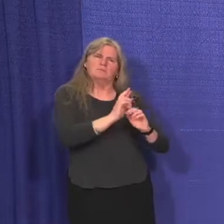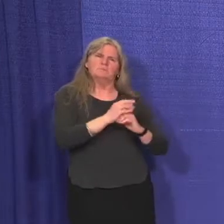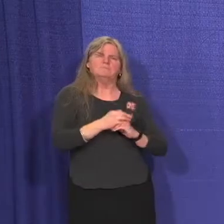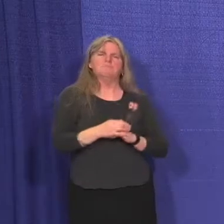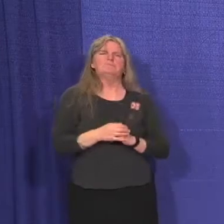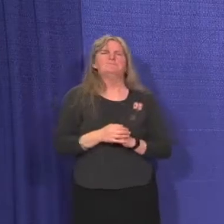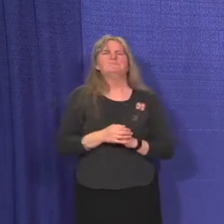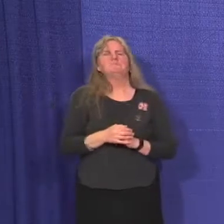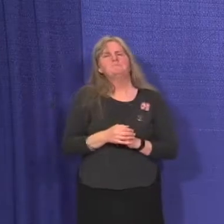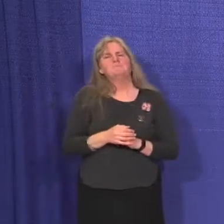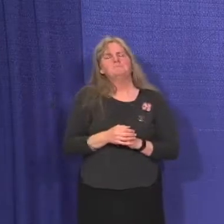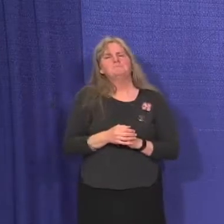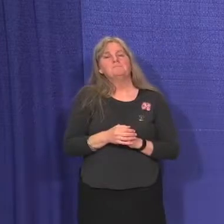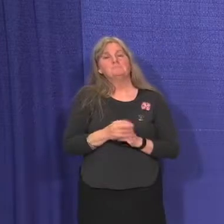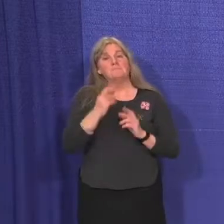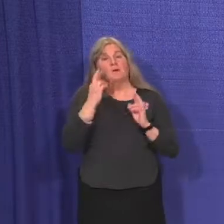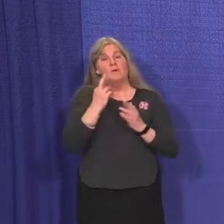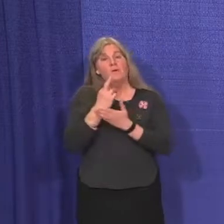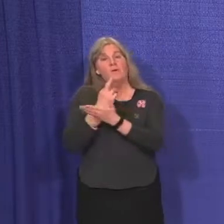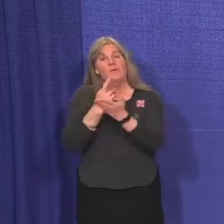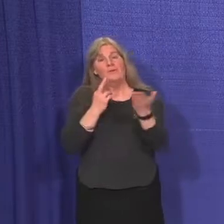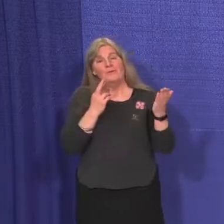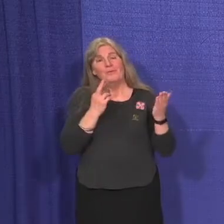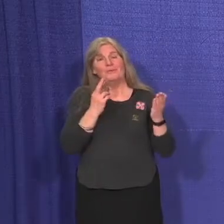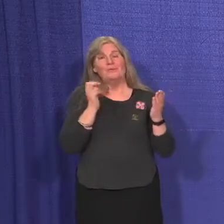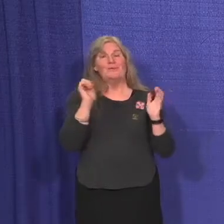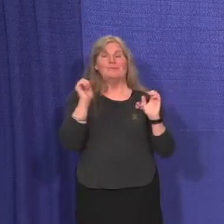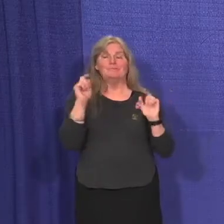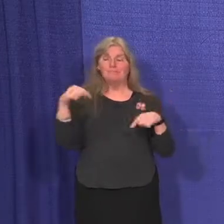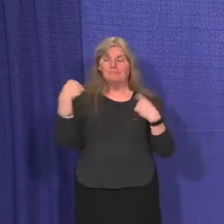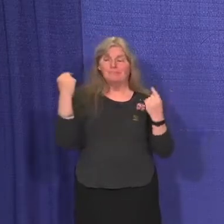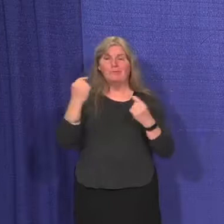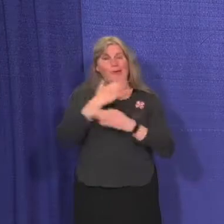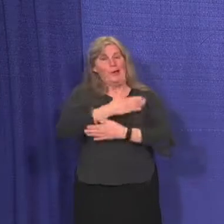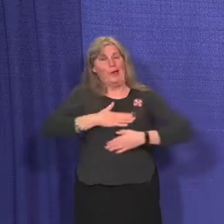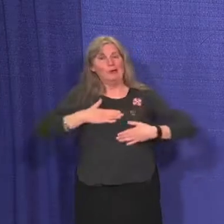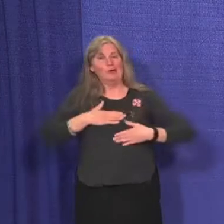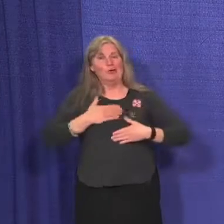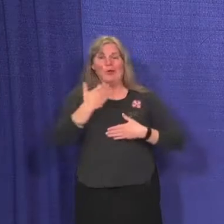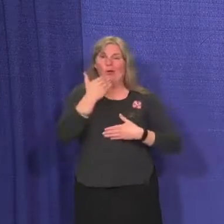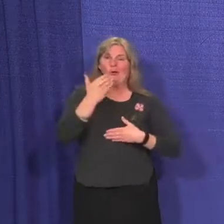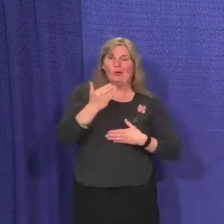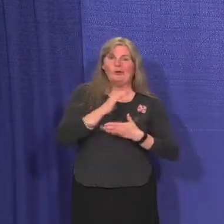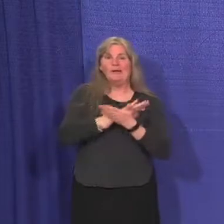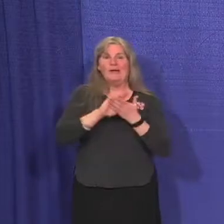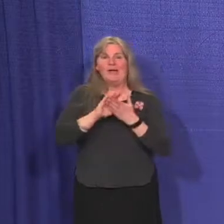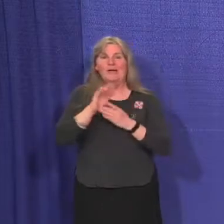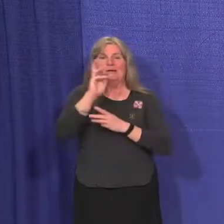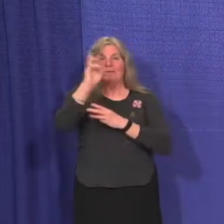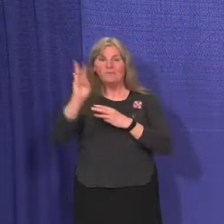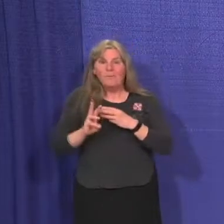the family at this difficult time. While people might want to know they don't need to know.